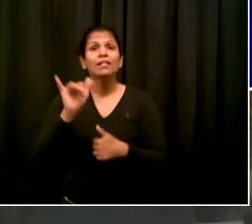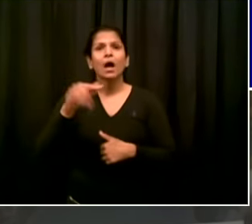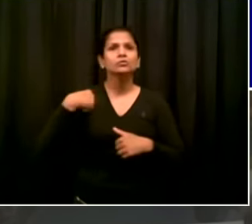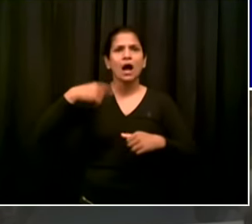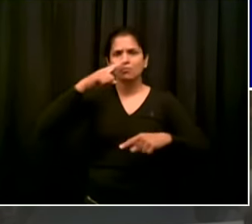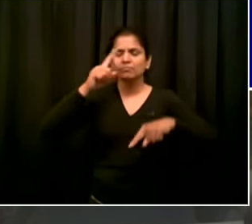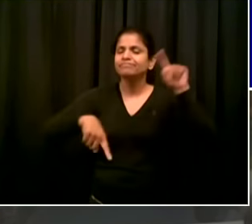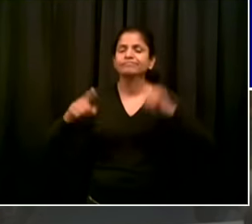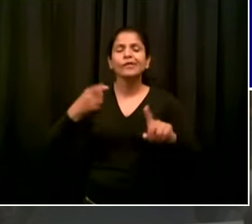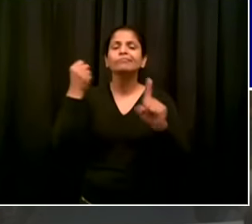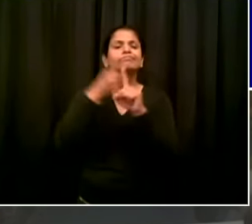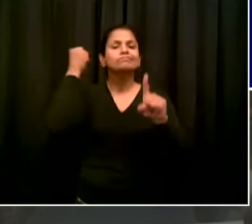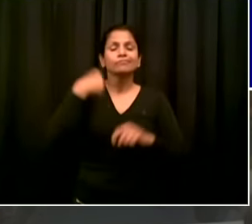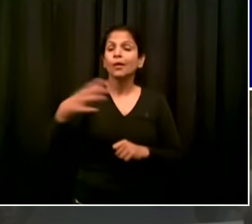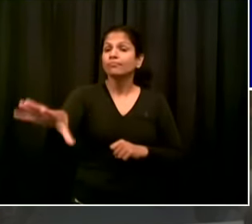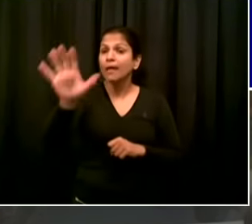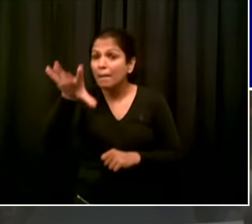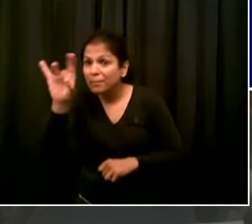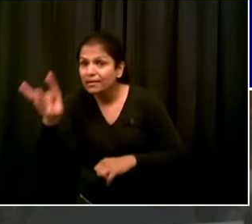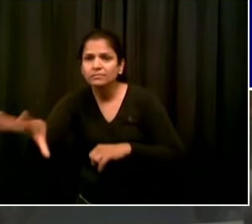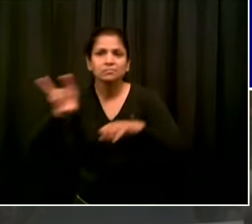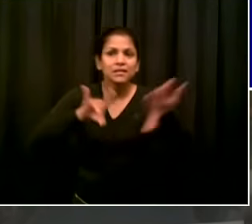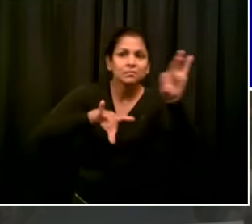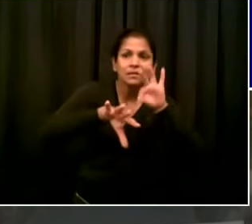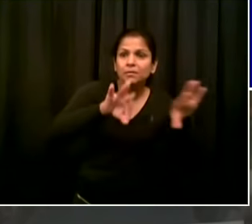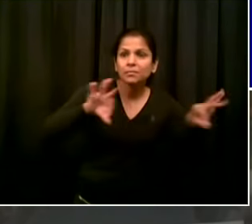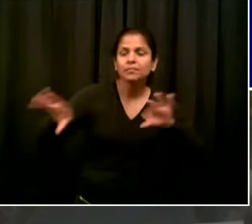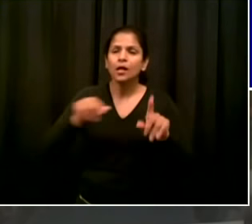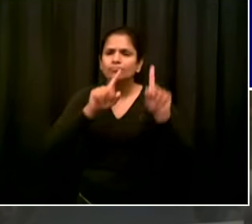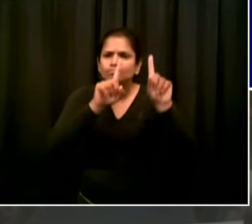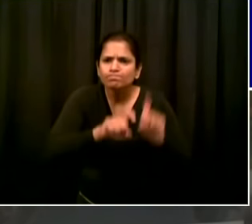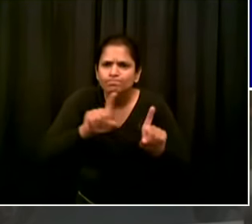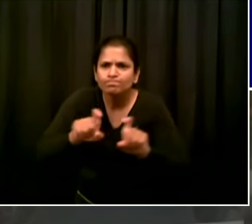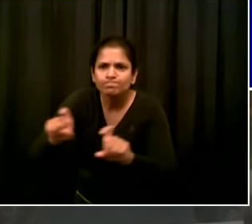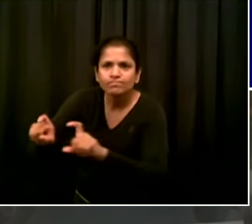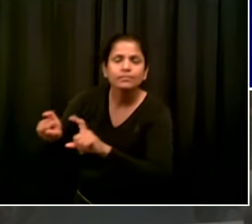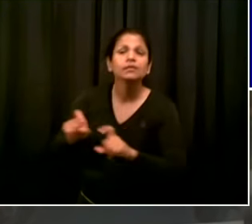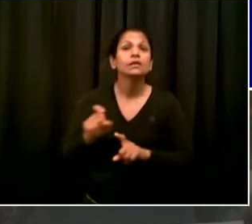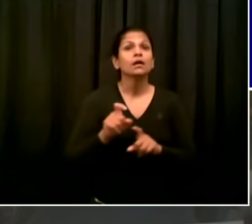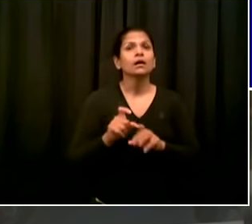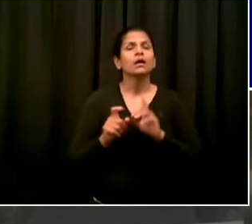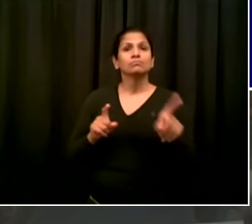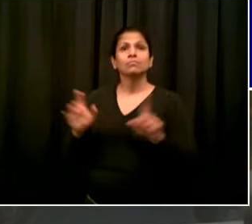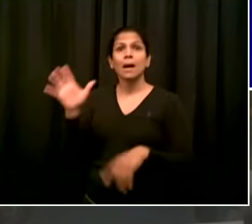OUT AND OVPRIDGIN FR OS A MANY PEOPLE AS POSSIBLE. RIGHT NOW BY THE